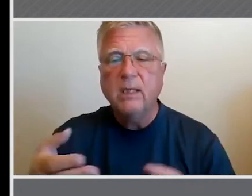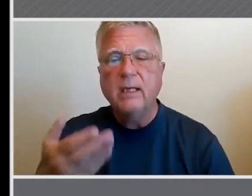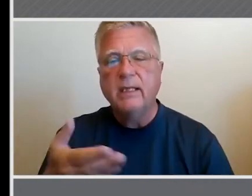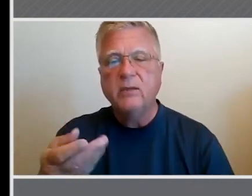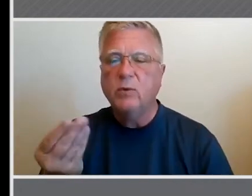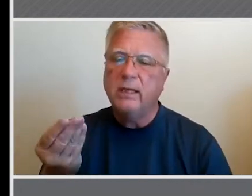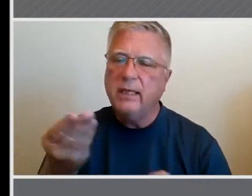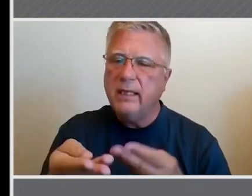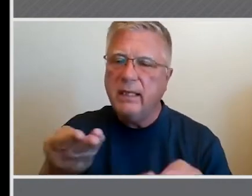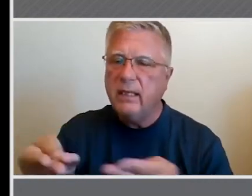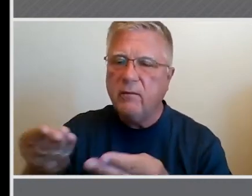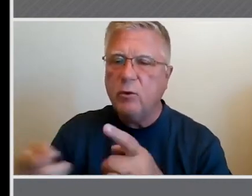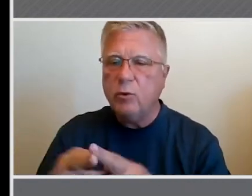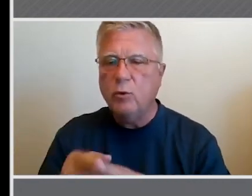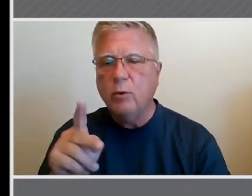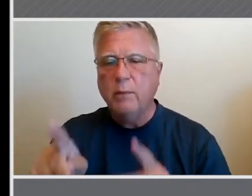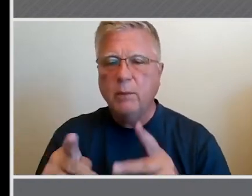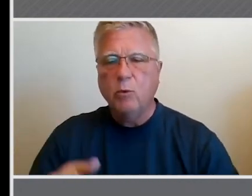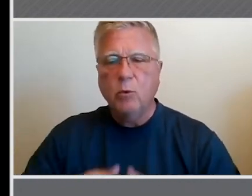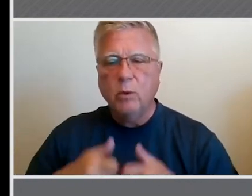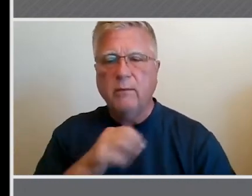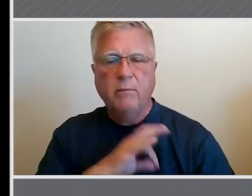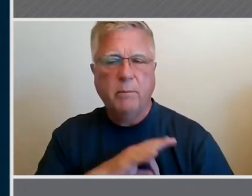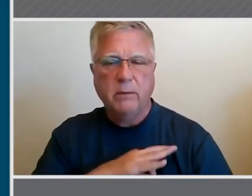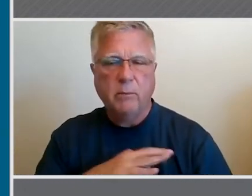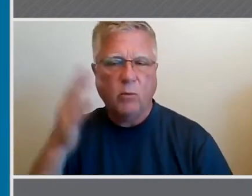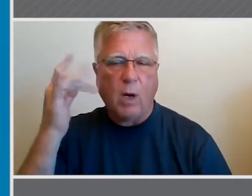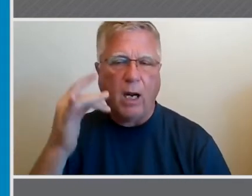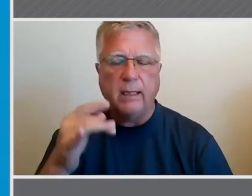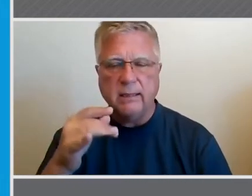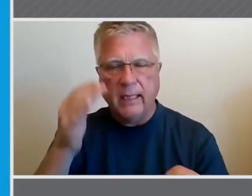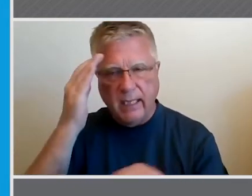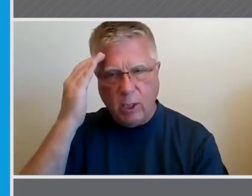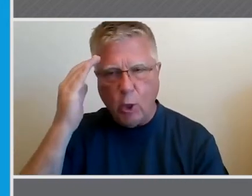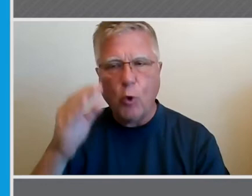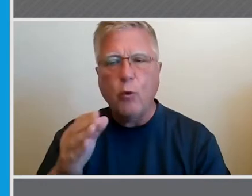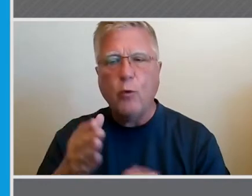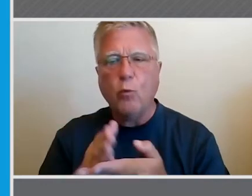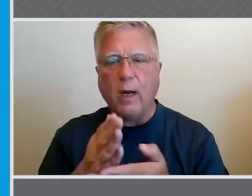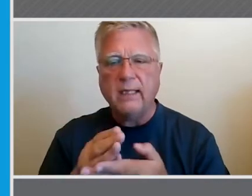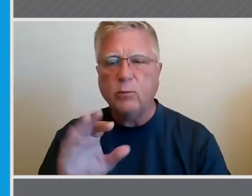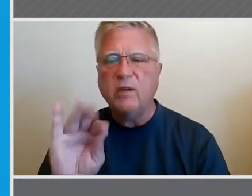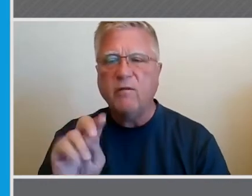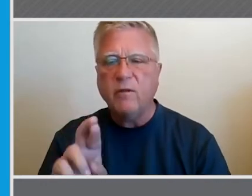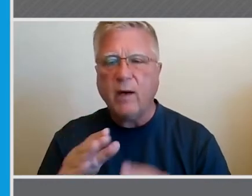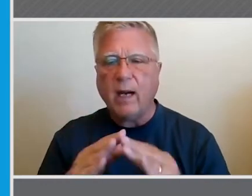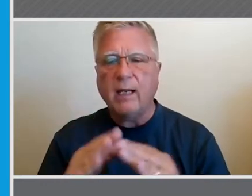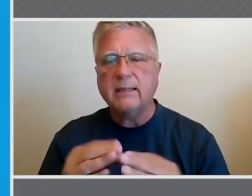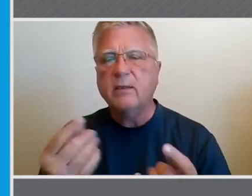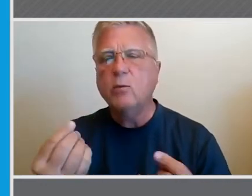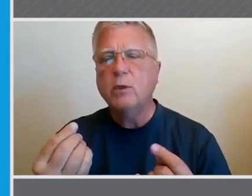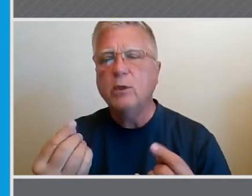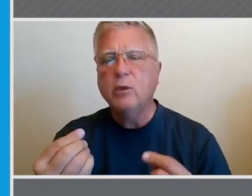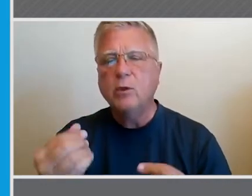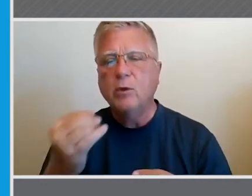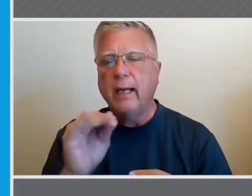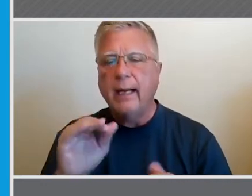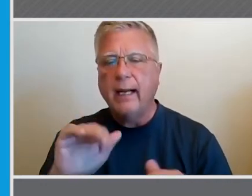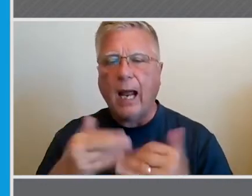so that they know what their rights are in fair housing, so that they know how to contact us and what to do if they feel like they've been discriminated